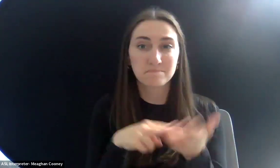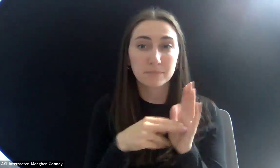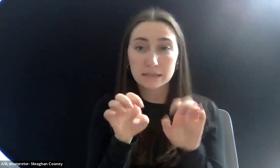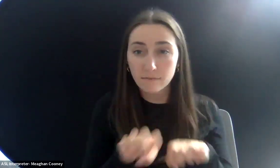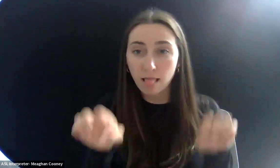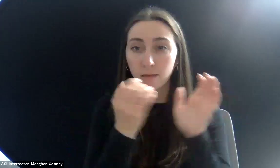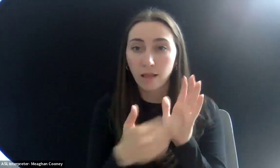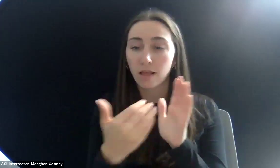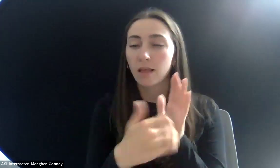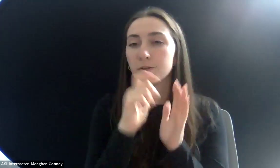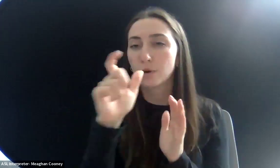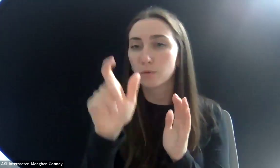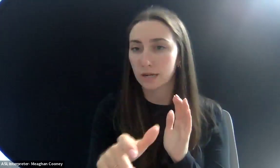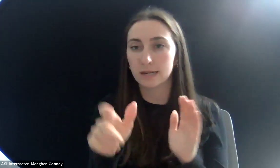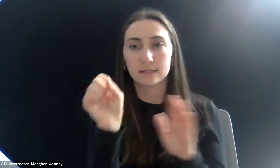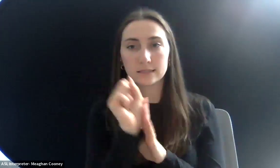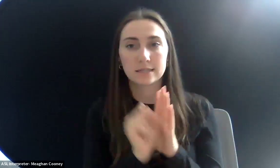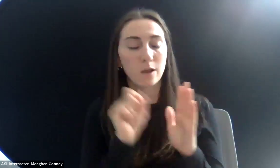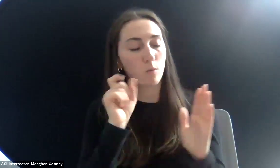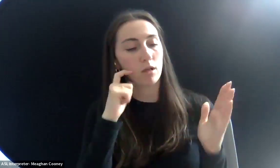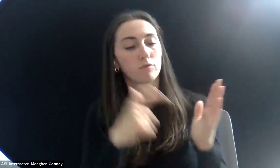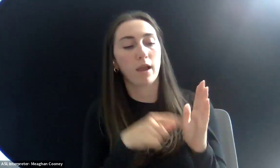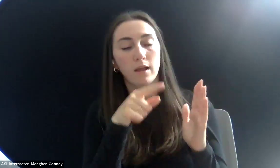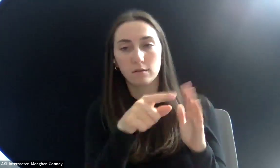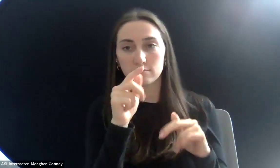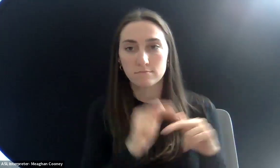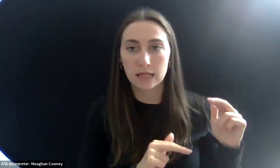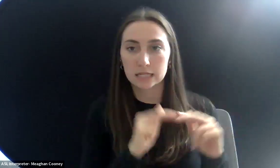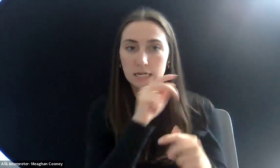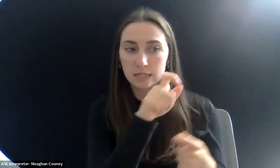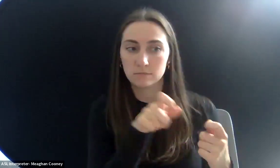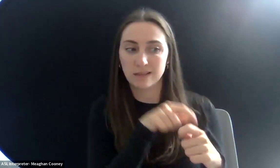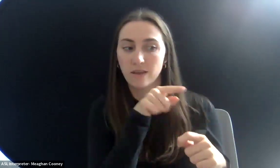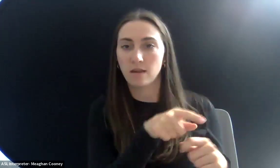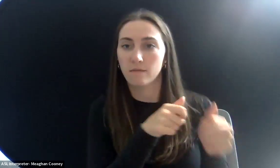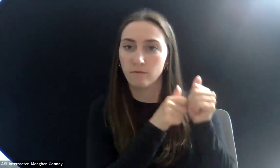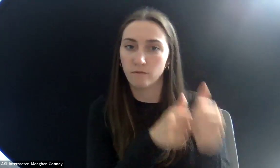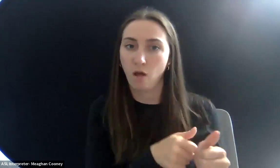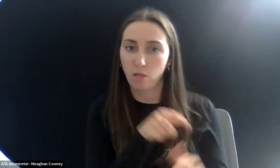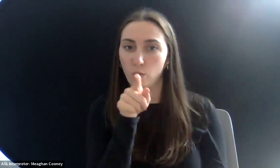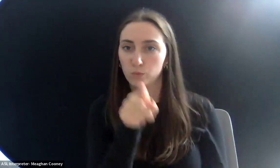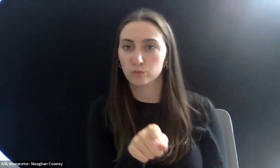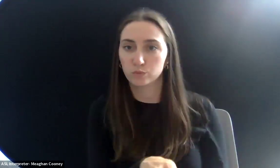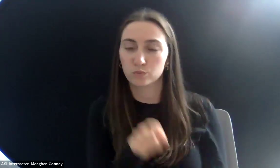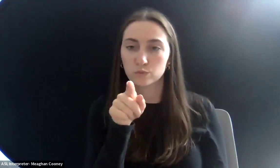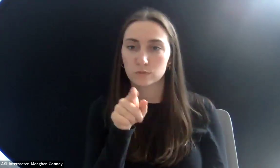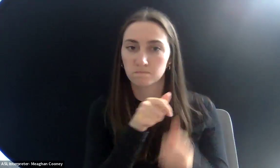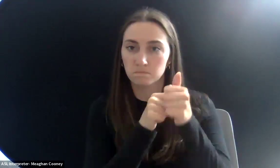They would be recognized, acknowledged that that particular building following these, the standard is, is